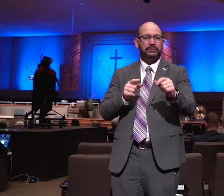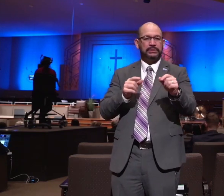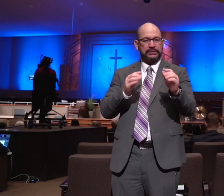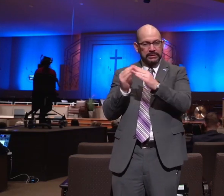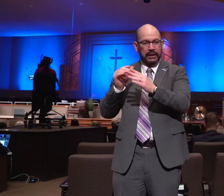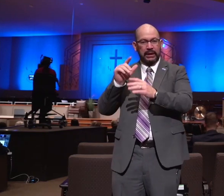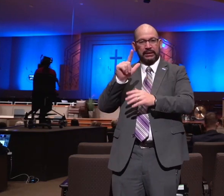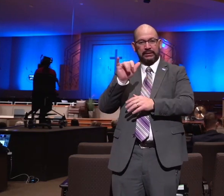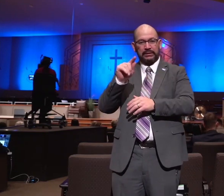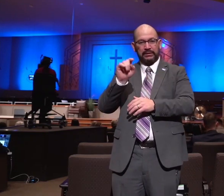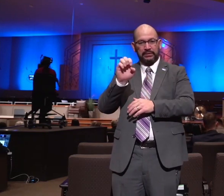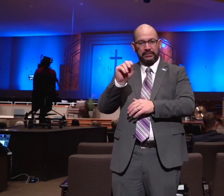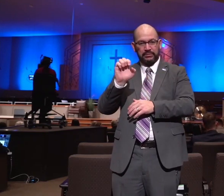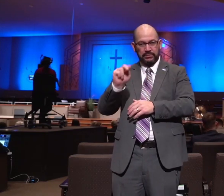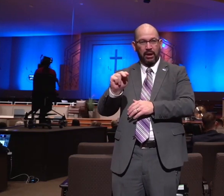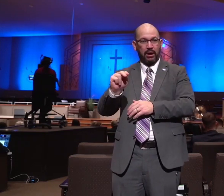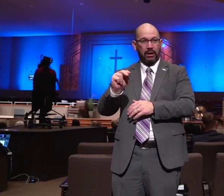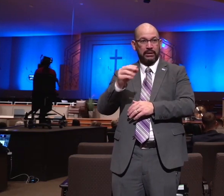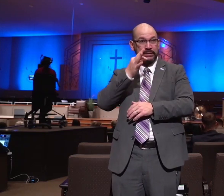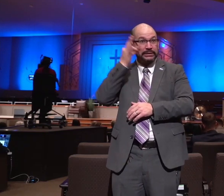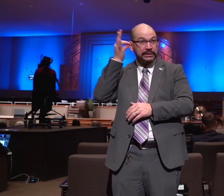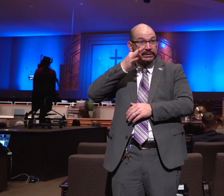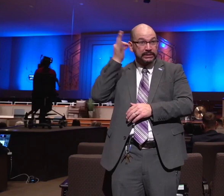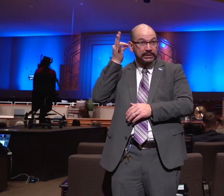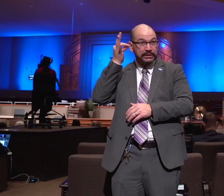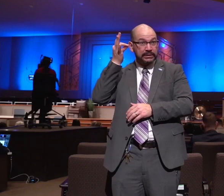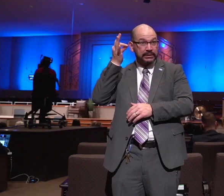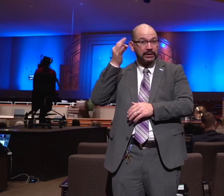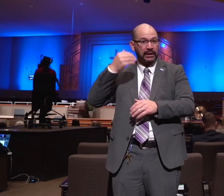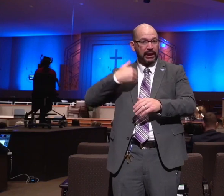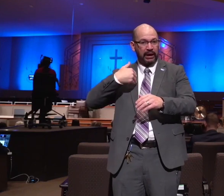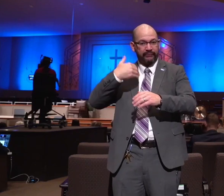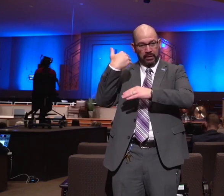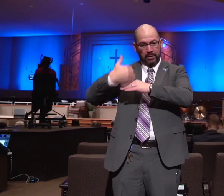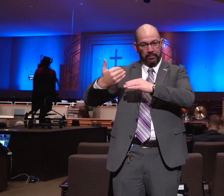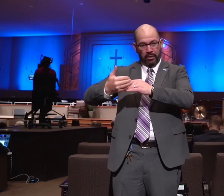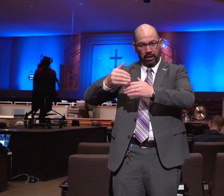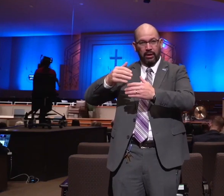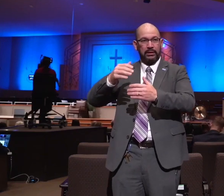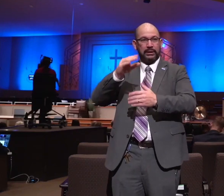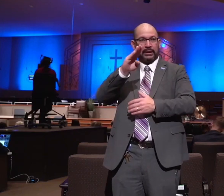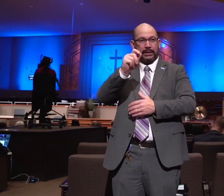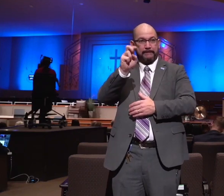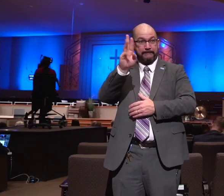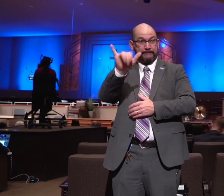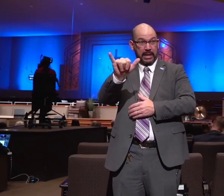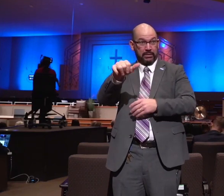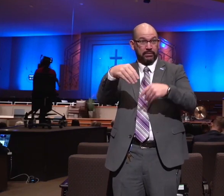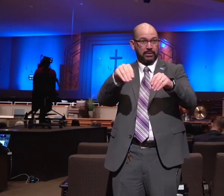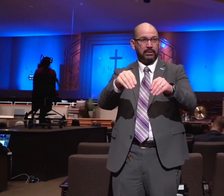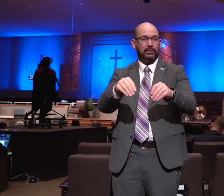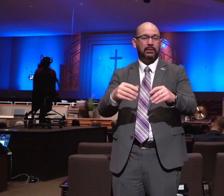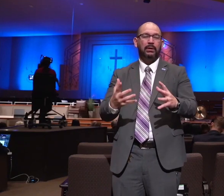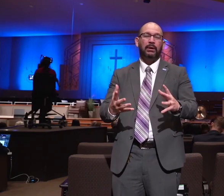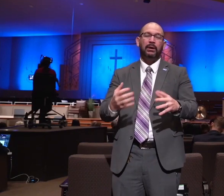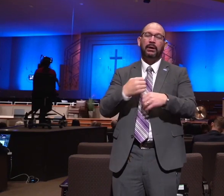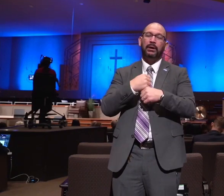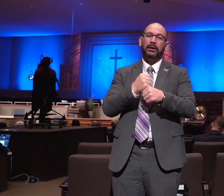there is a bakery Rise and Roll Bakery